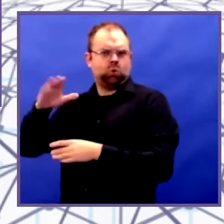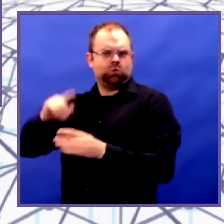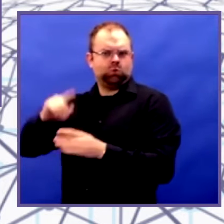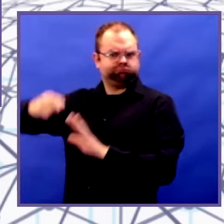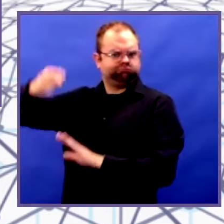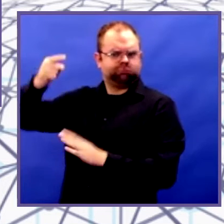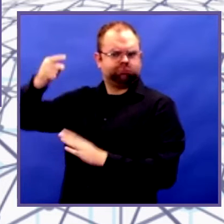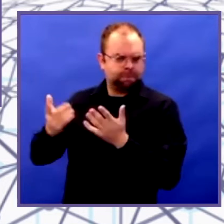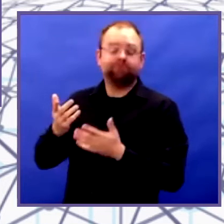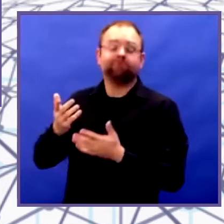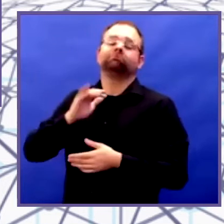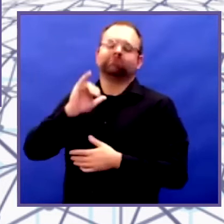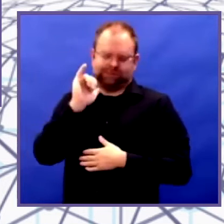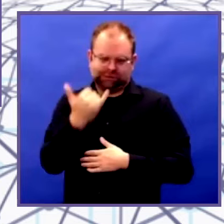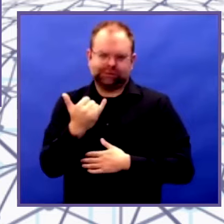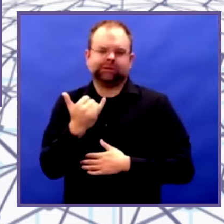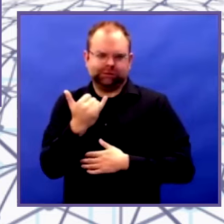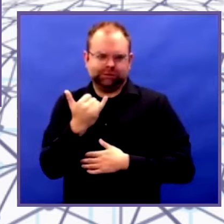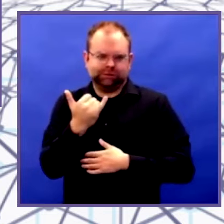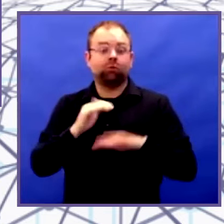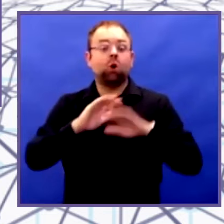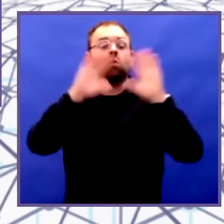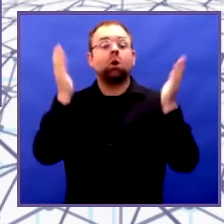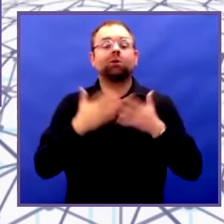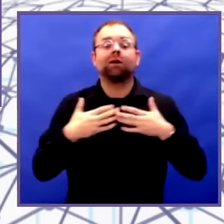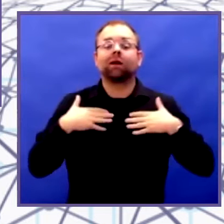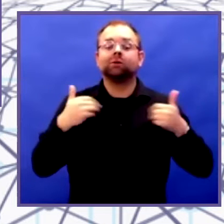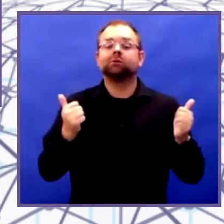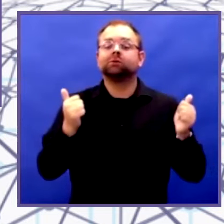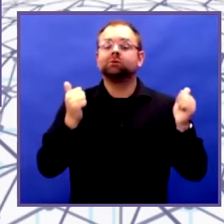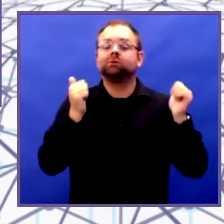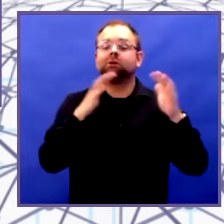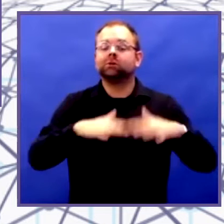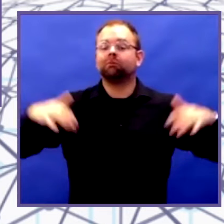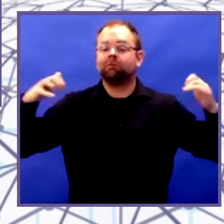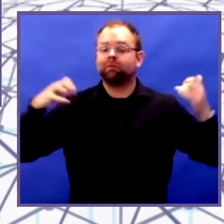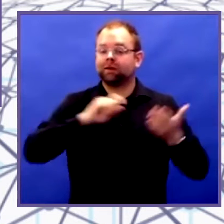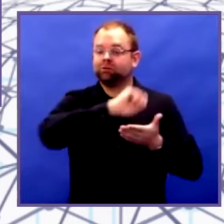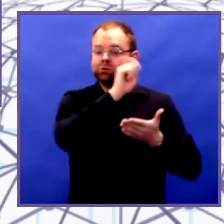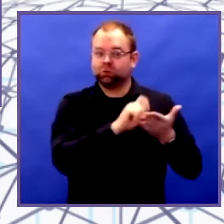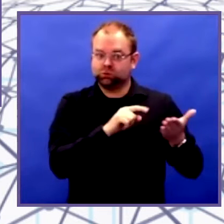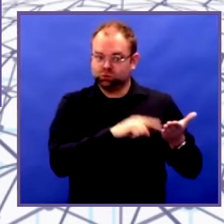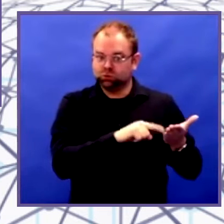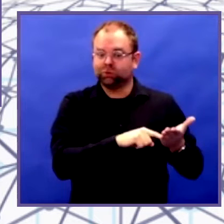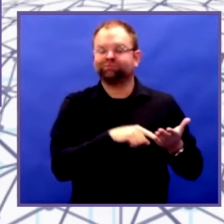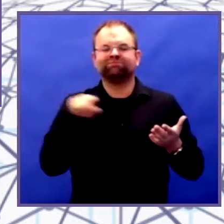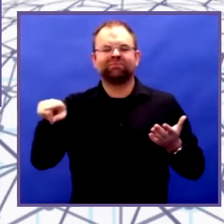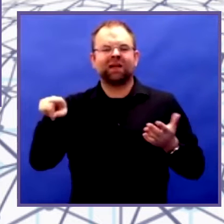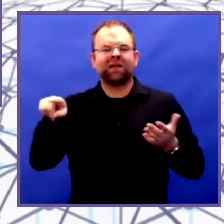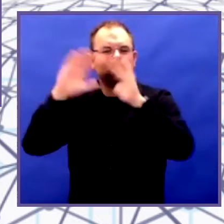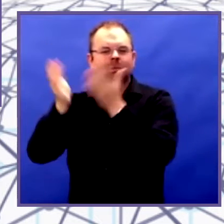the first priority assistive product lists and data collection tools. They are testimony to this.